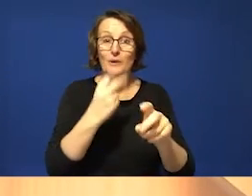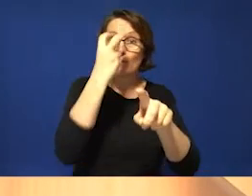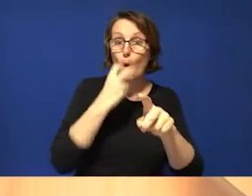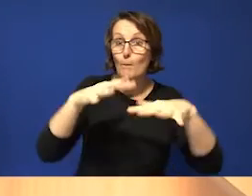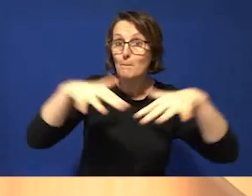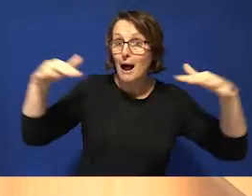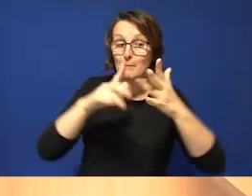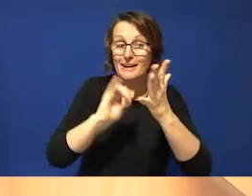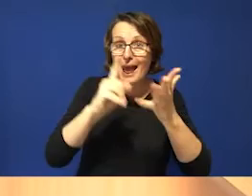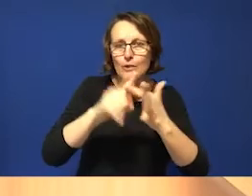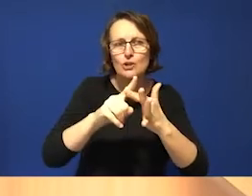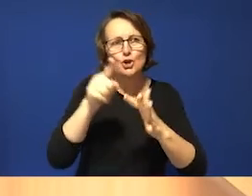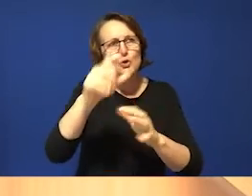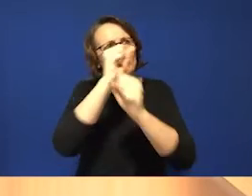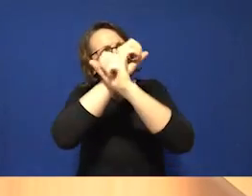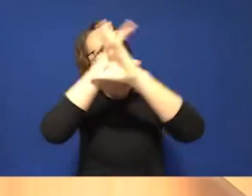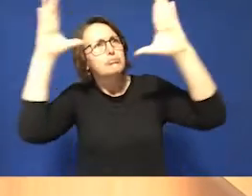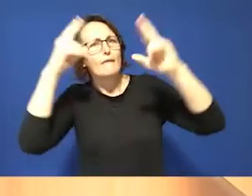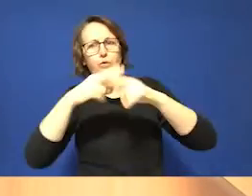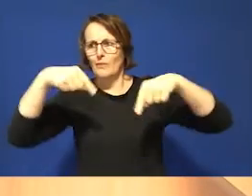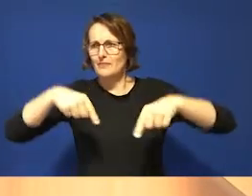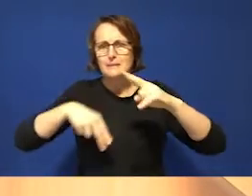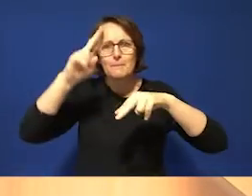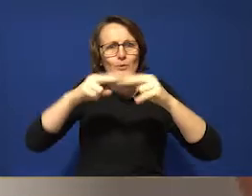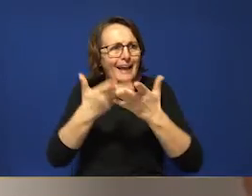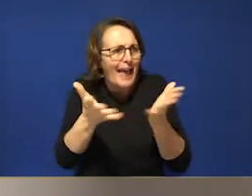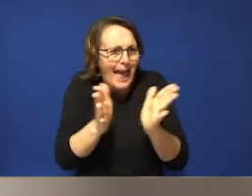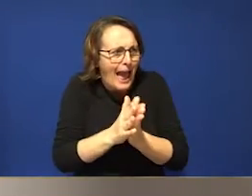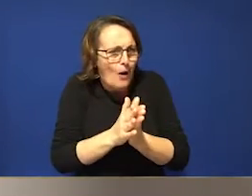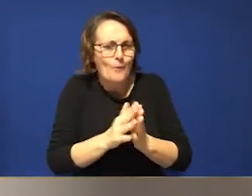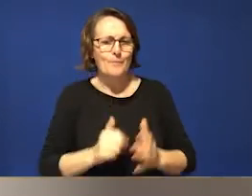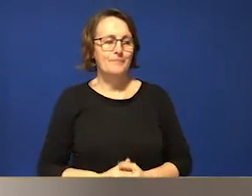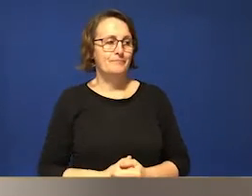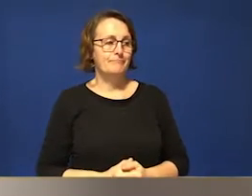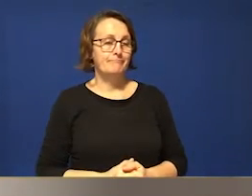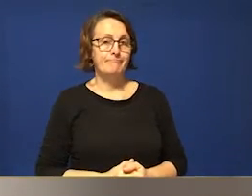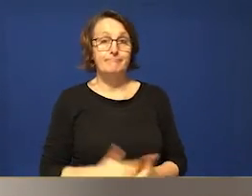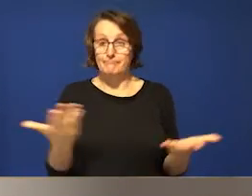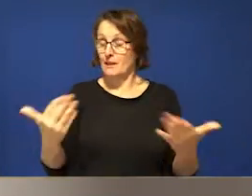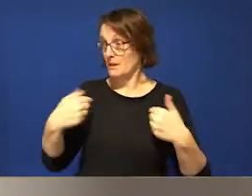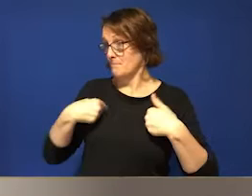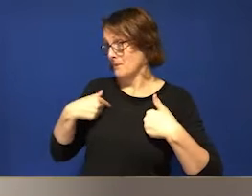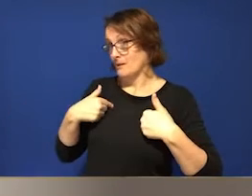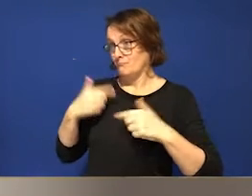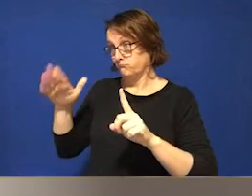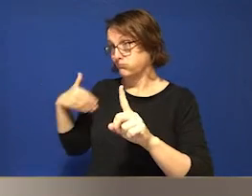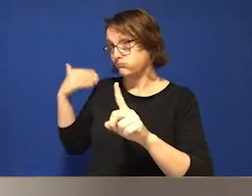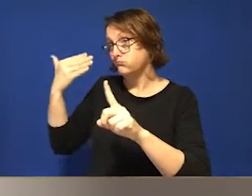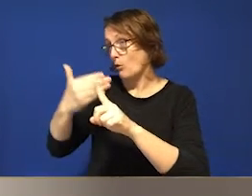Did you draw on other design inspirations for this? Sure. I think a mature architect, like I am, kind of been around a fair bit